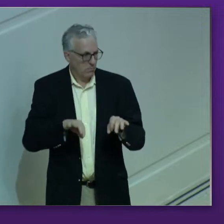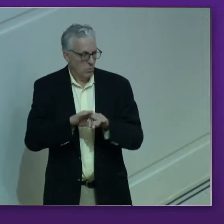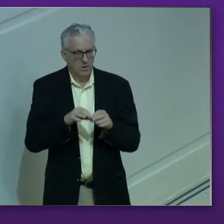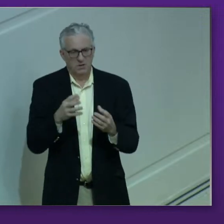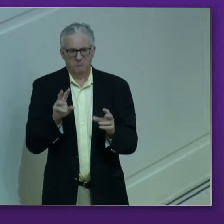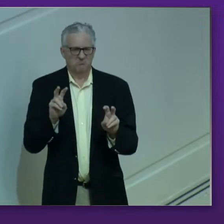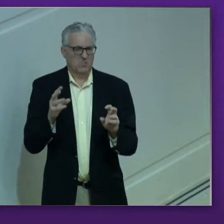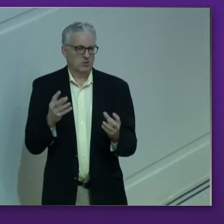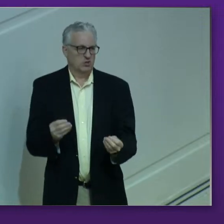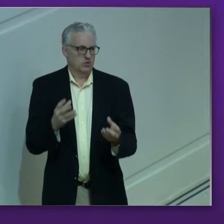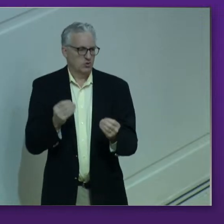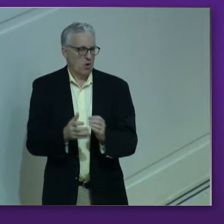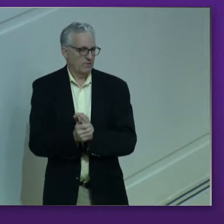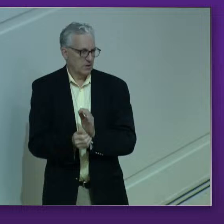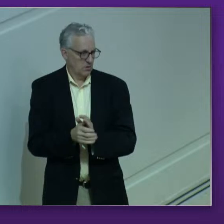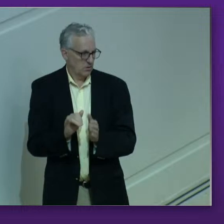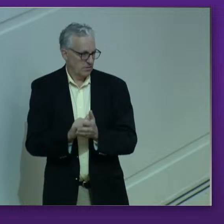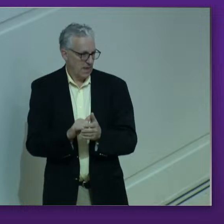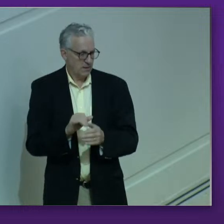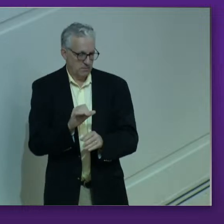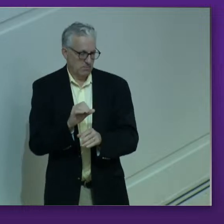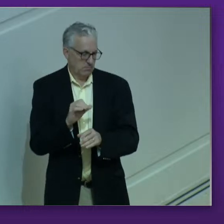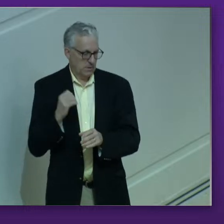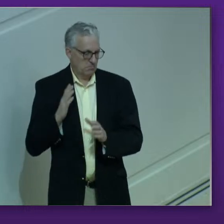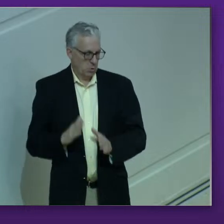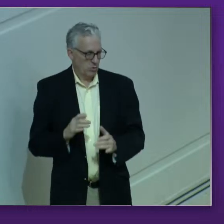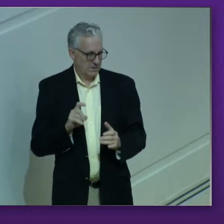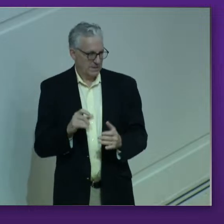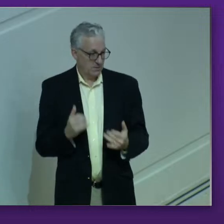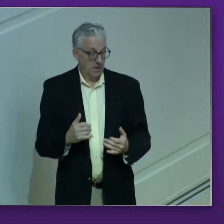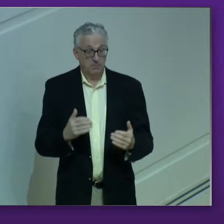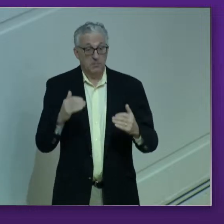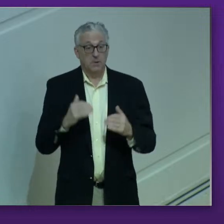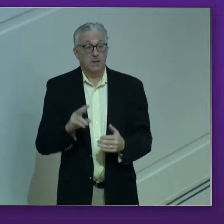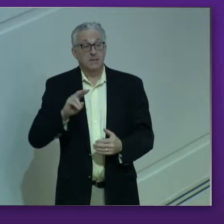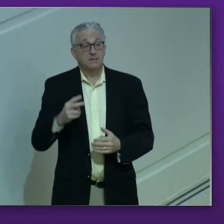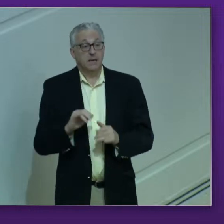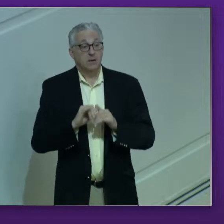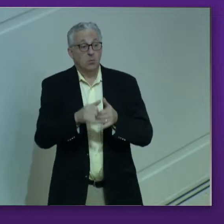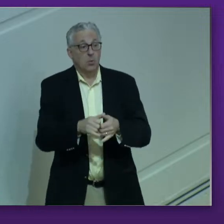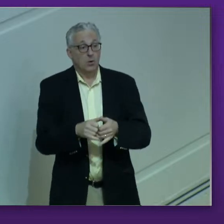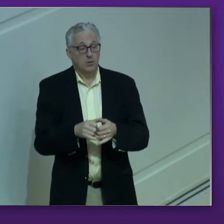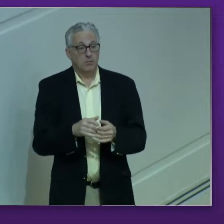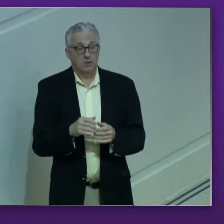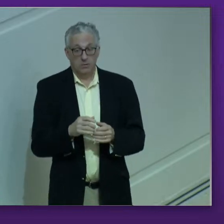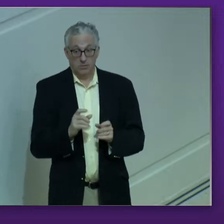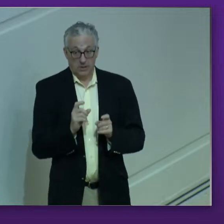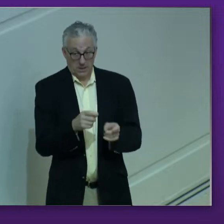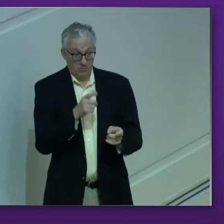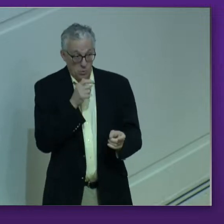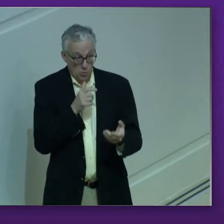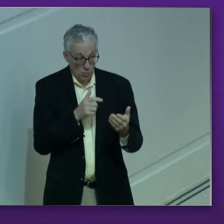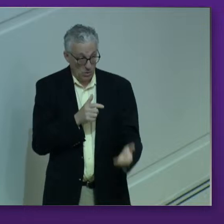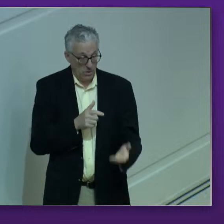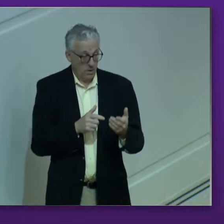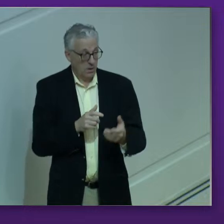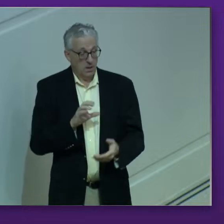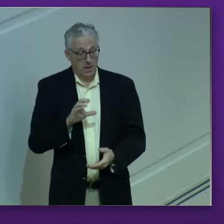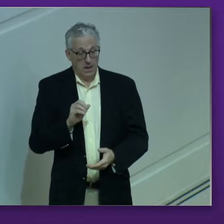FOLLOWED BY . [UNCLEAR AUDIO]. AT MACMURRAY COLLEGE THIS